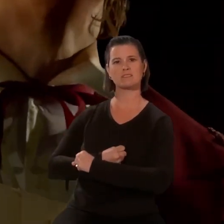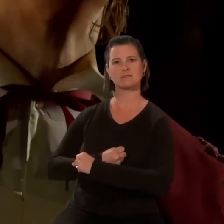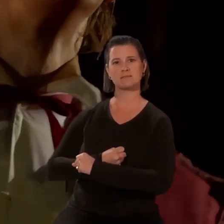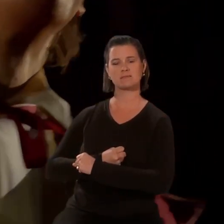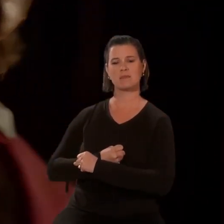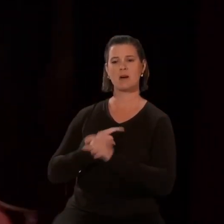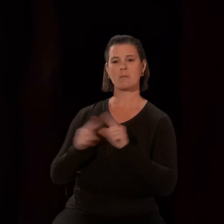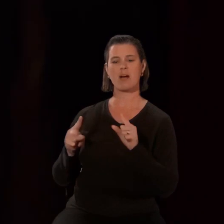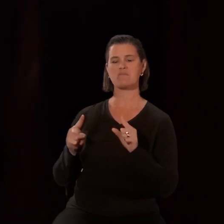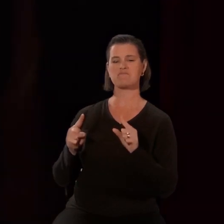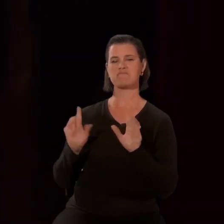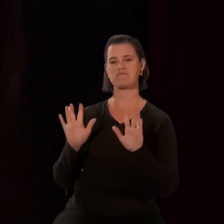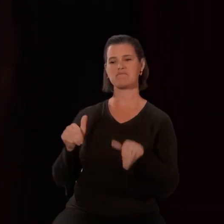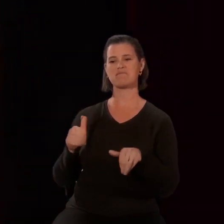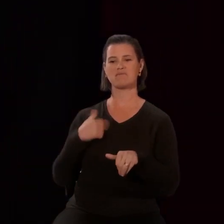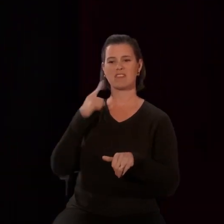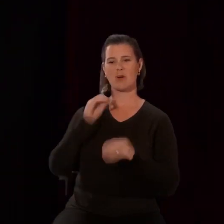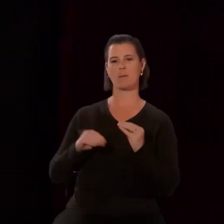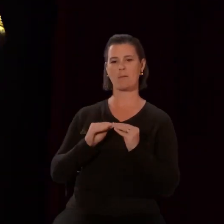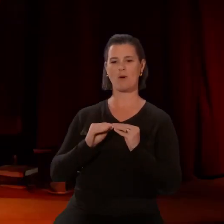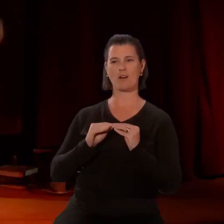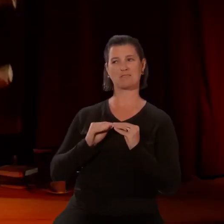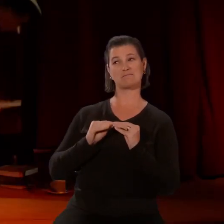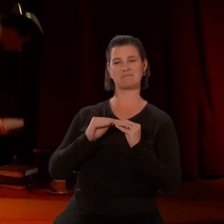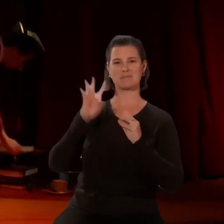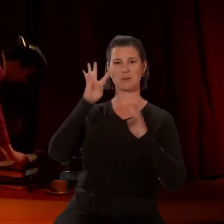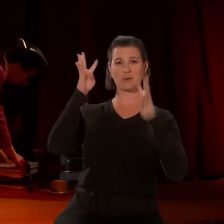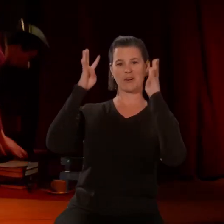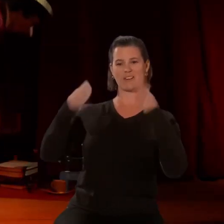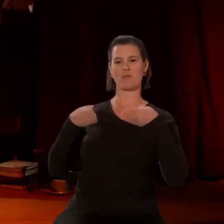But I found other ways, more creative ways of getting at him.